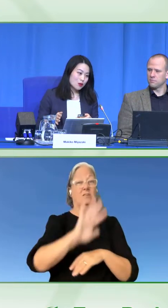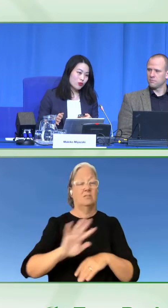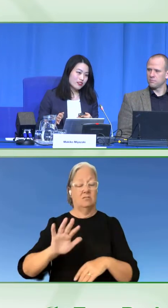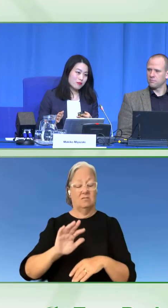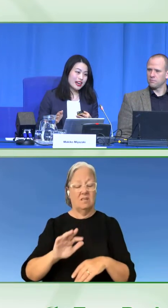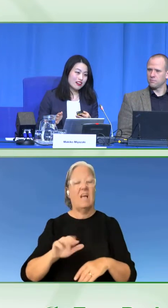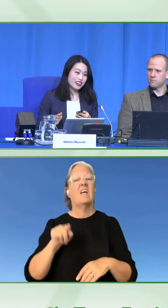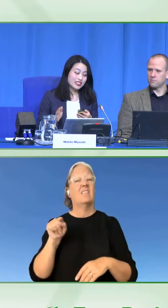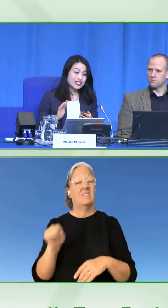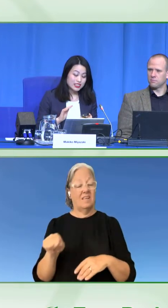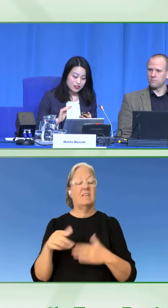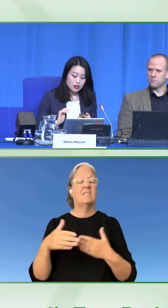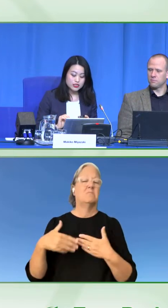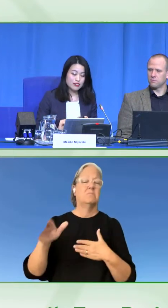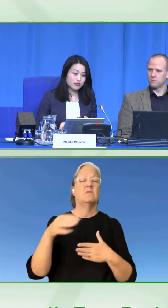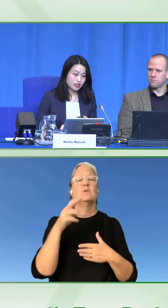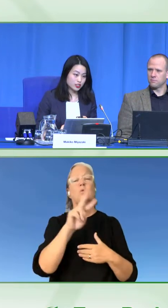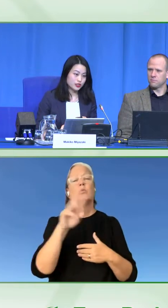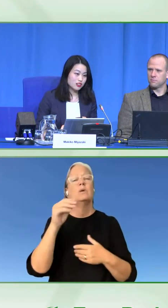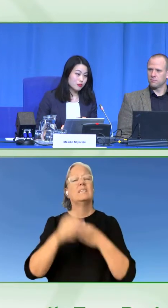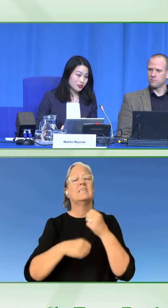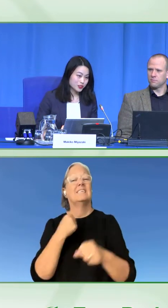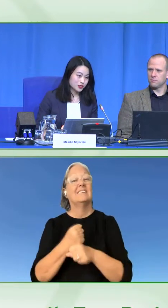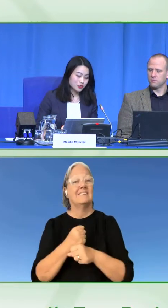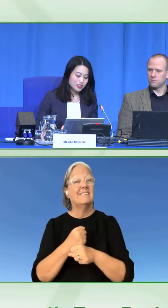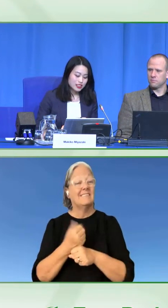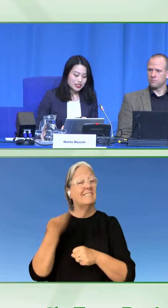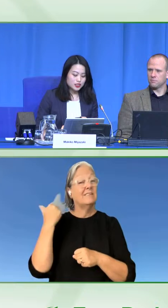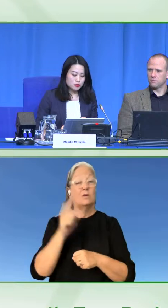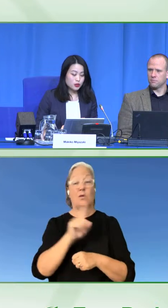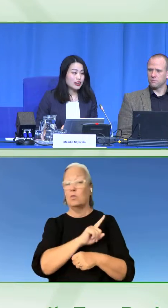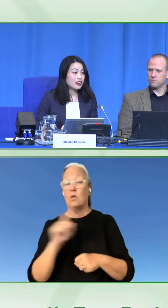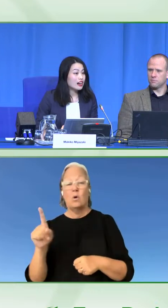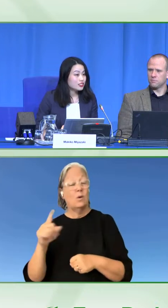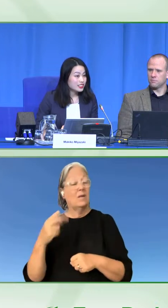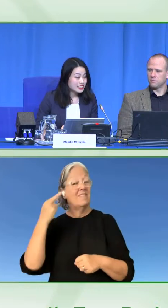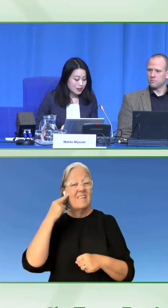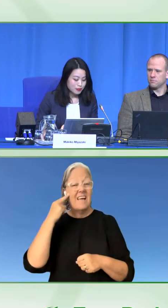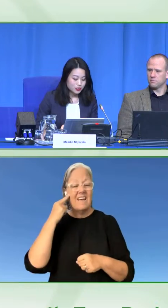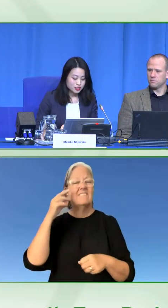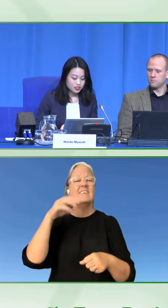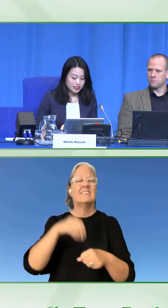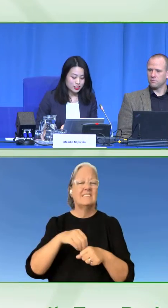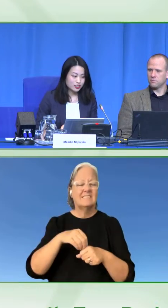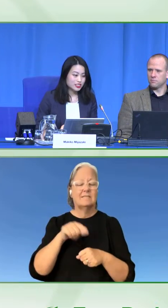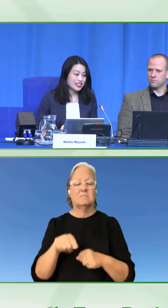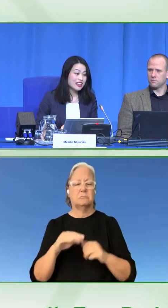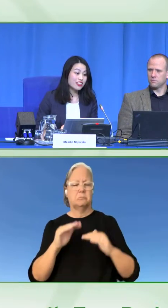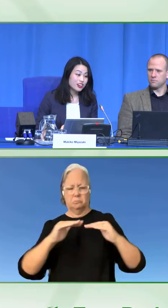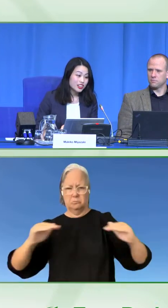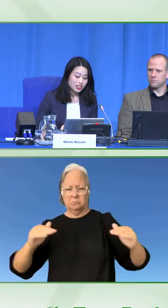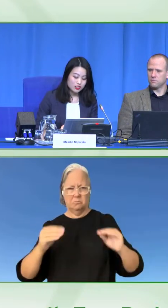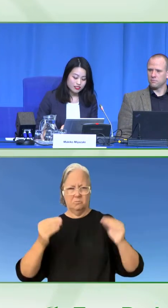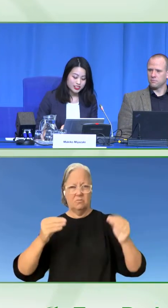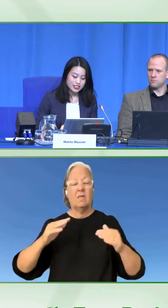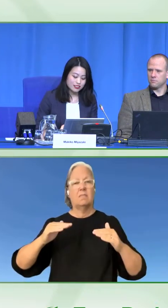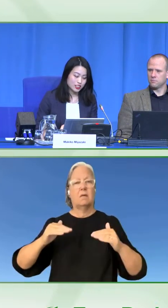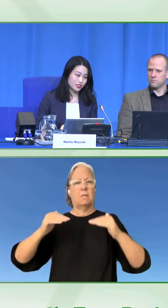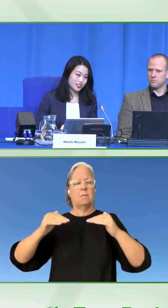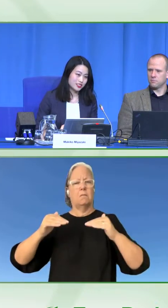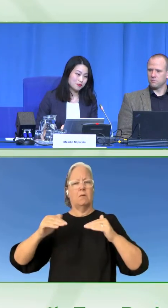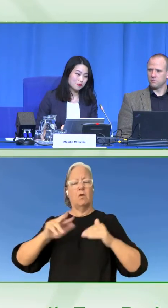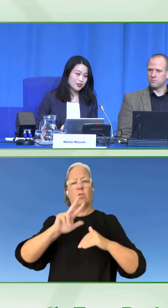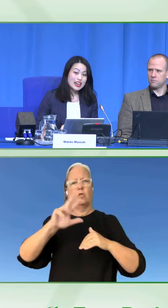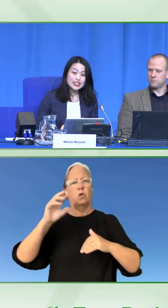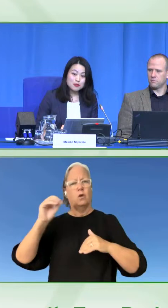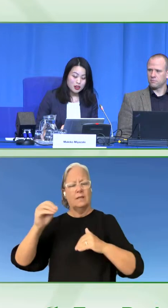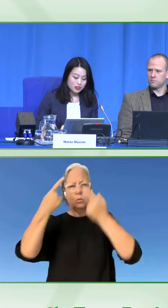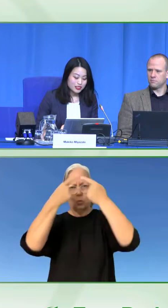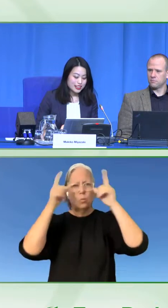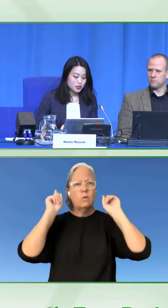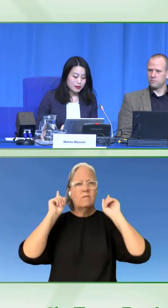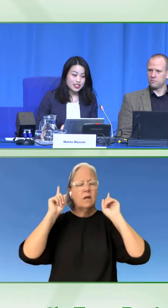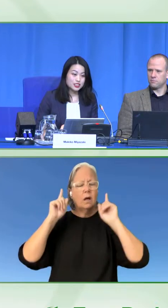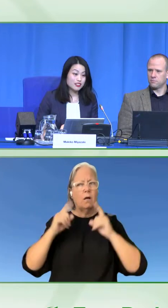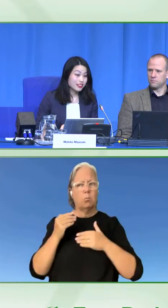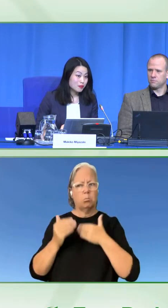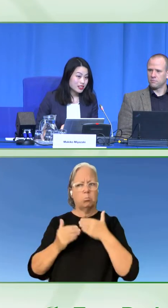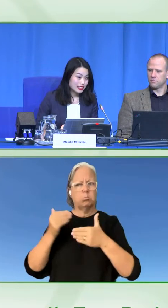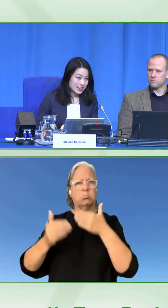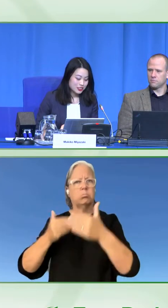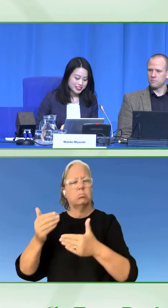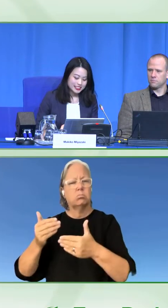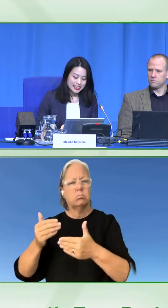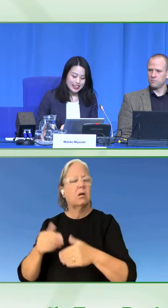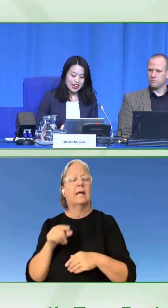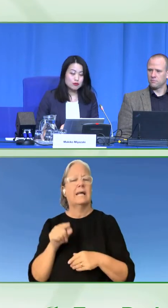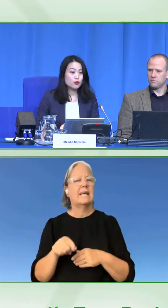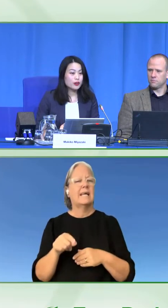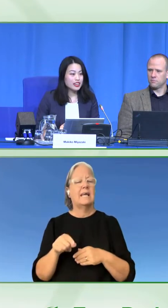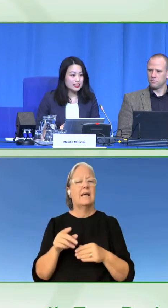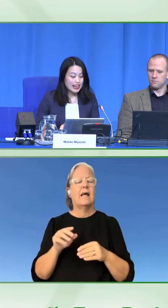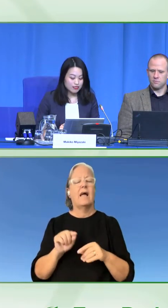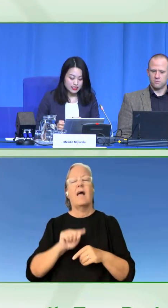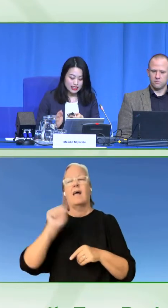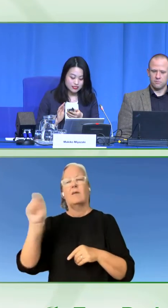difficulties to achieve mobility for all, and